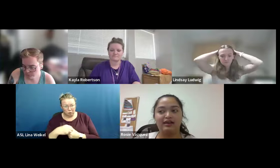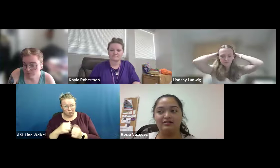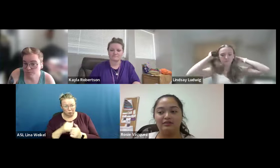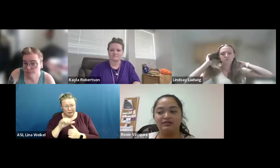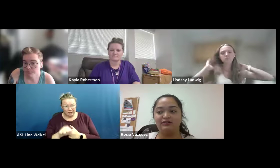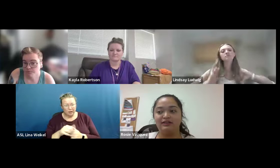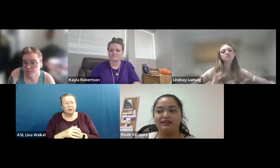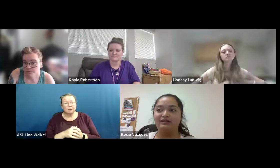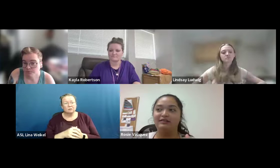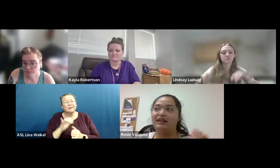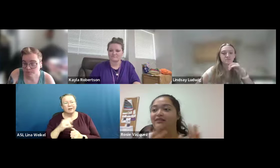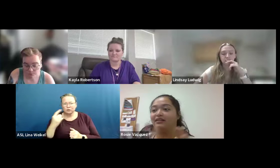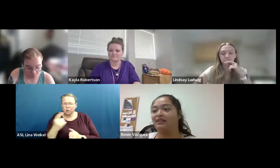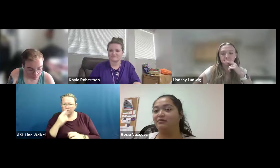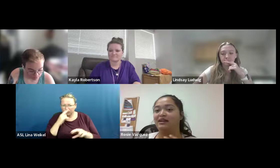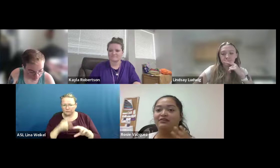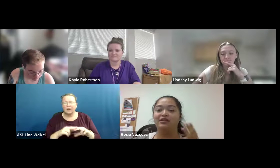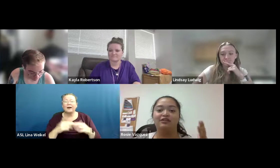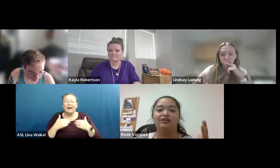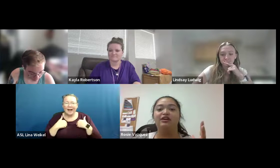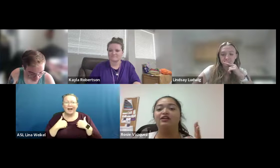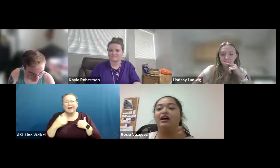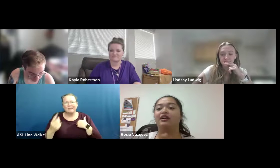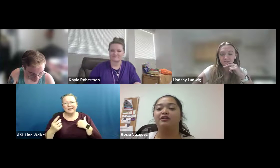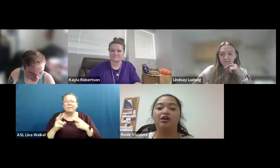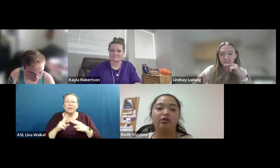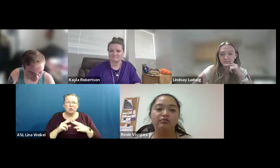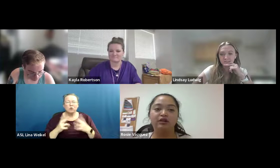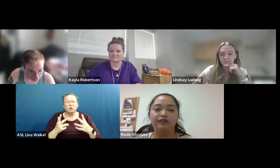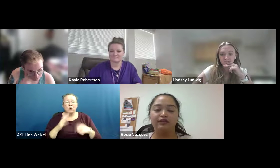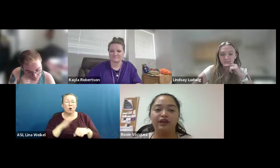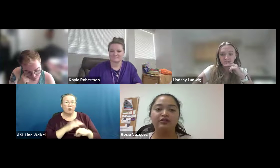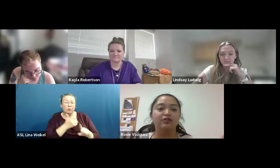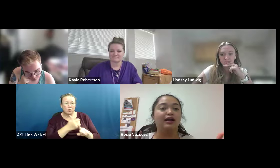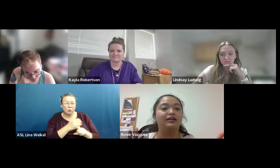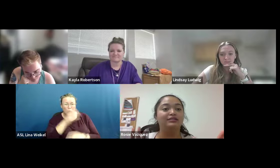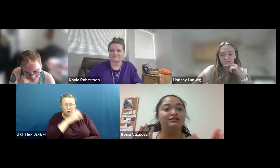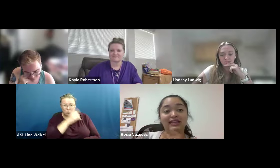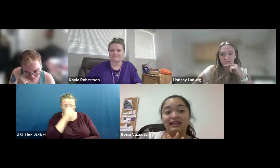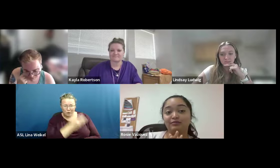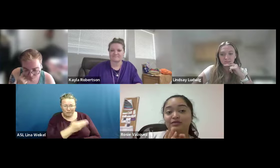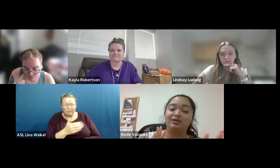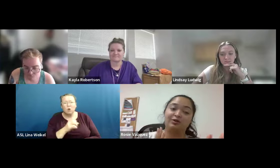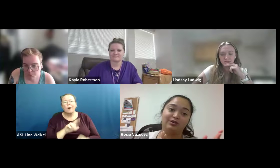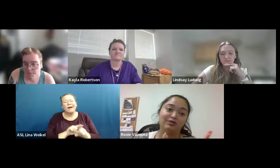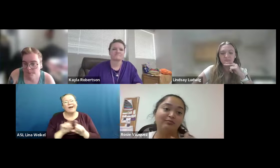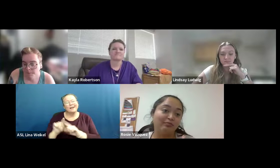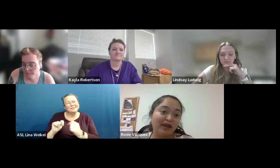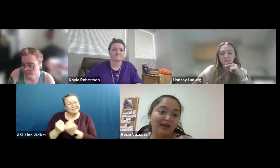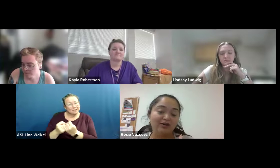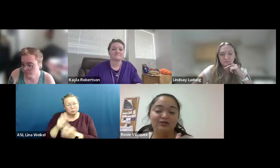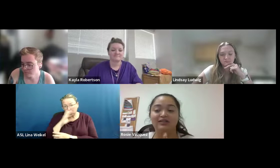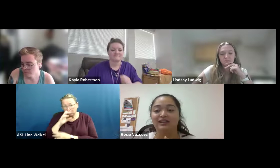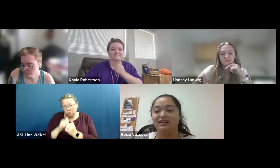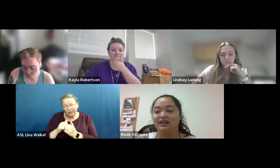Rosie Vazquez: That is always fun having them kind of either on their own look for things, or as teams or pairs.